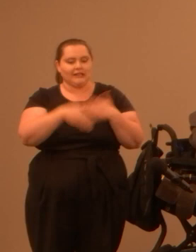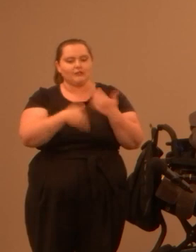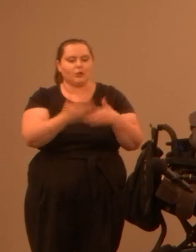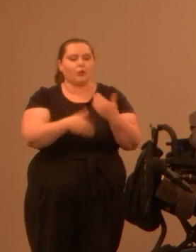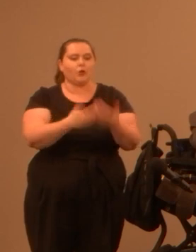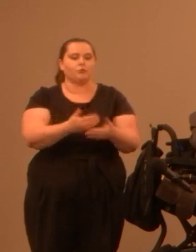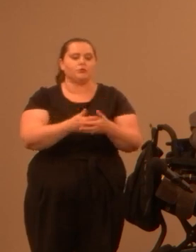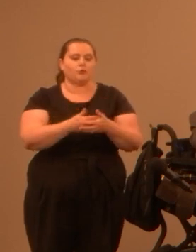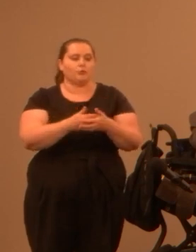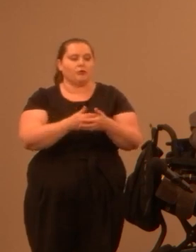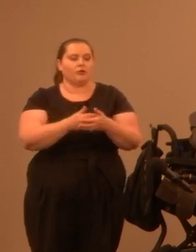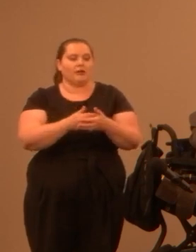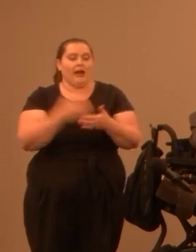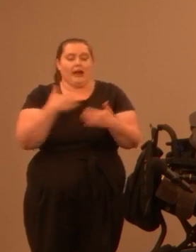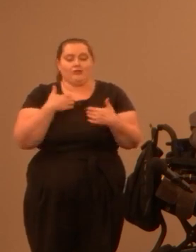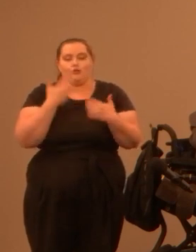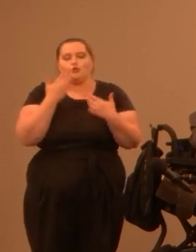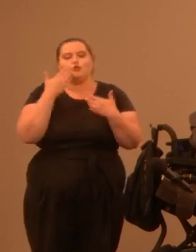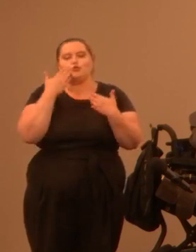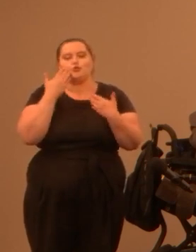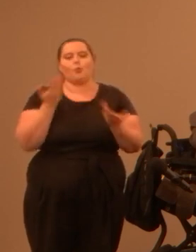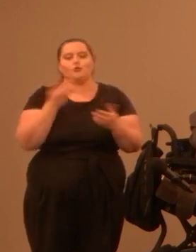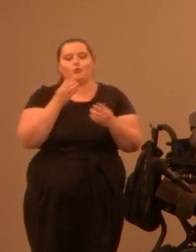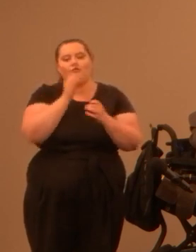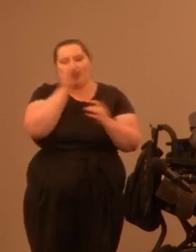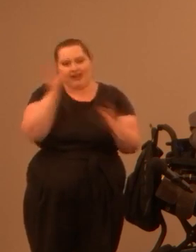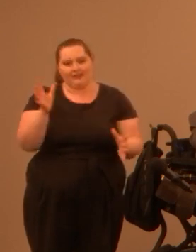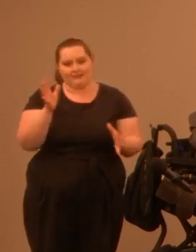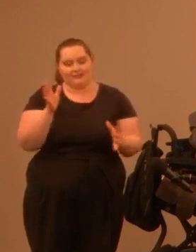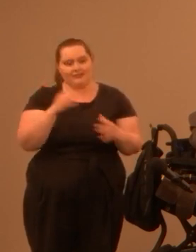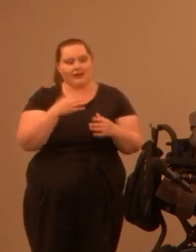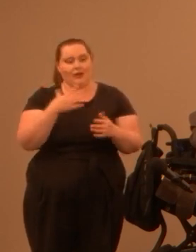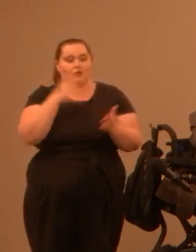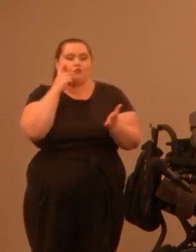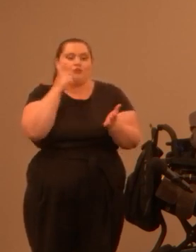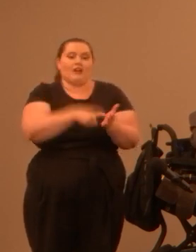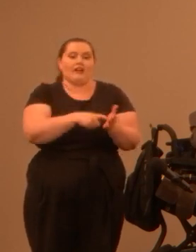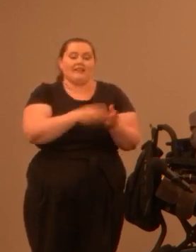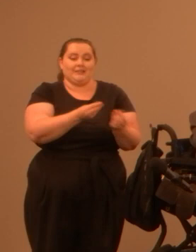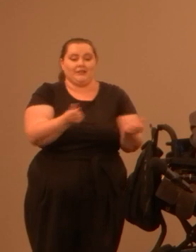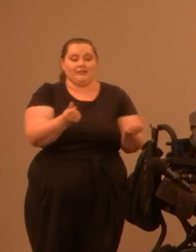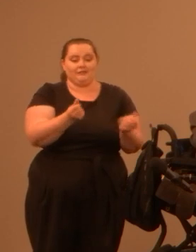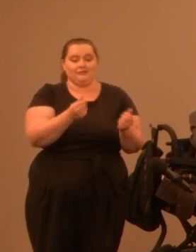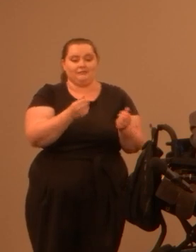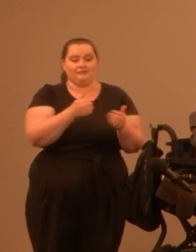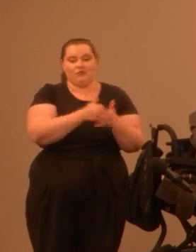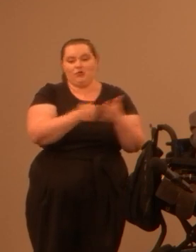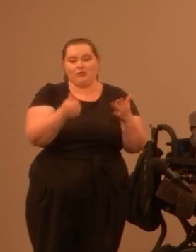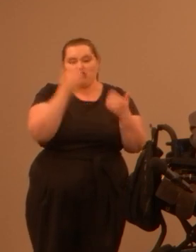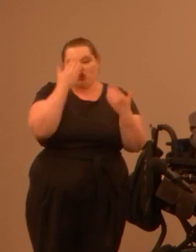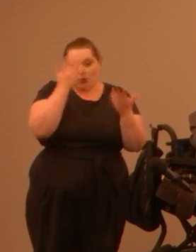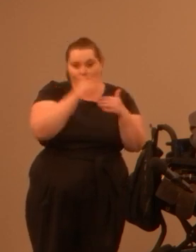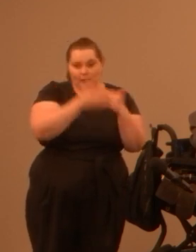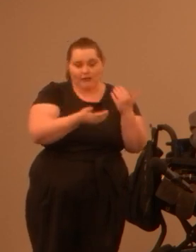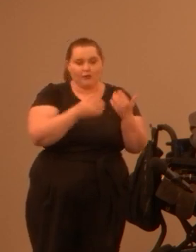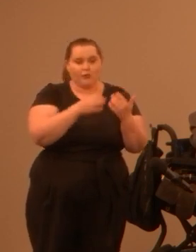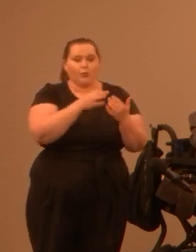don't want to forget that. And to recognise that something we don't often know about is that we don't always get access to what other